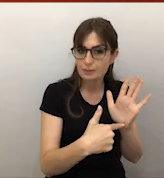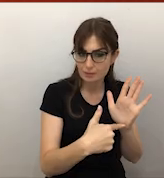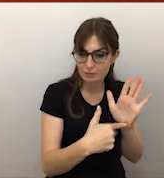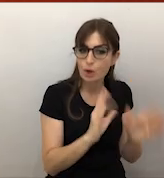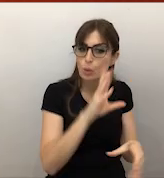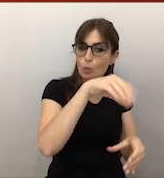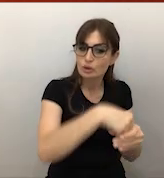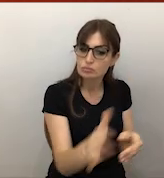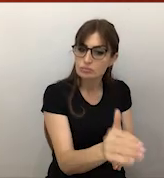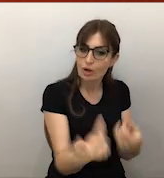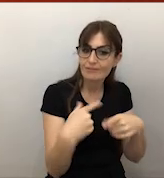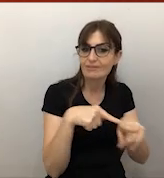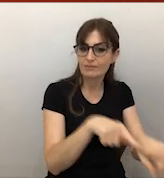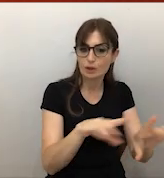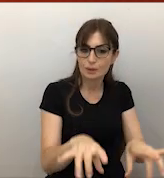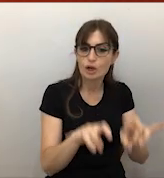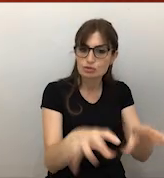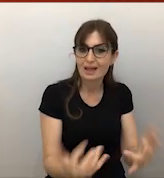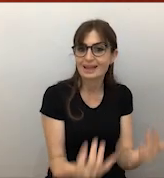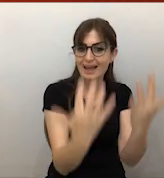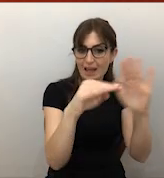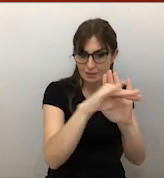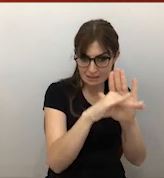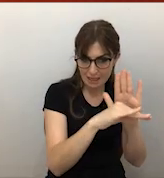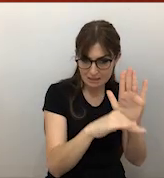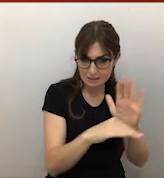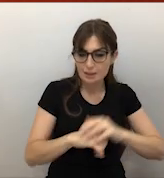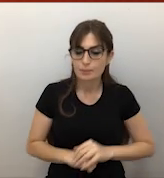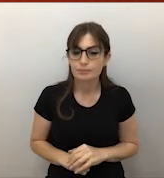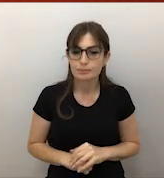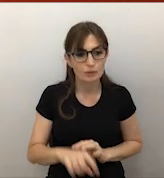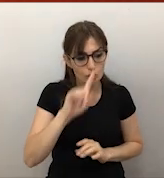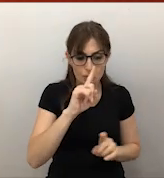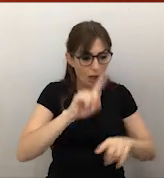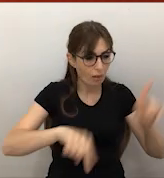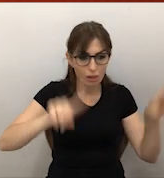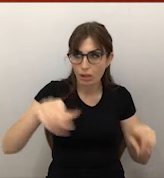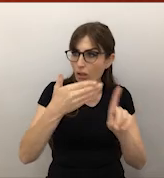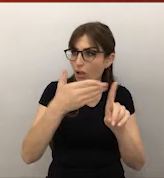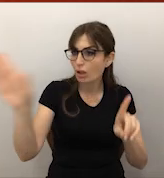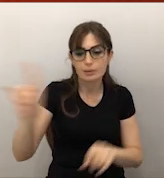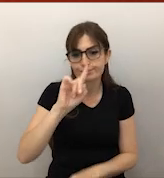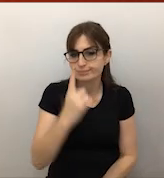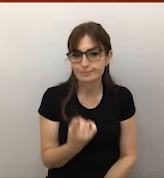which includes compliance with Australian accounting standards. No variation from this requirements is permitted.